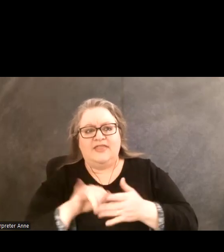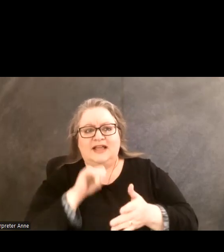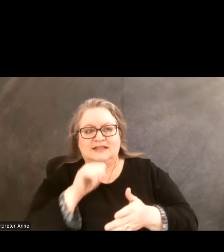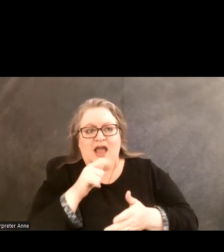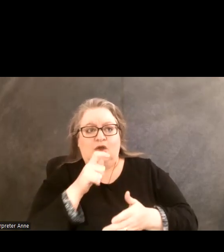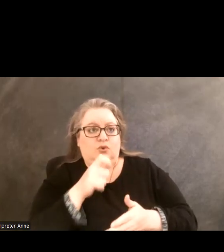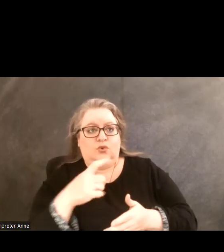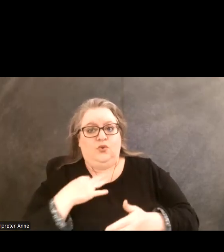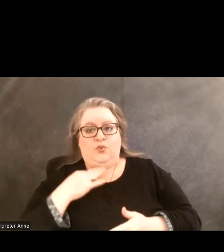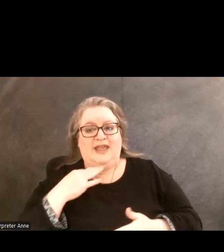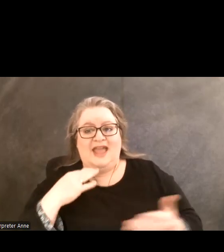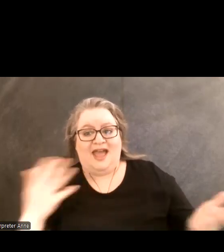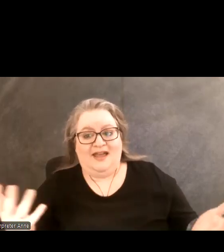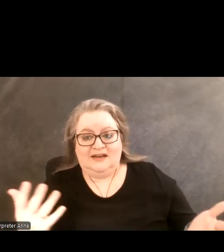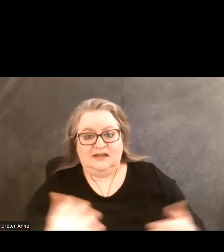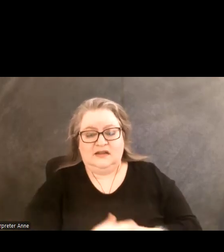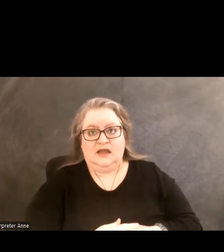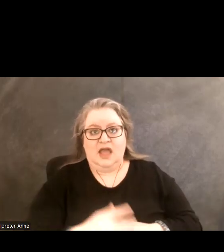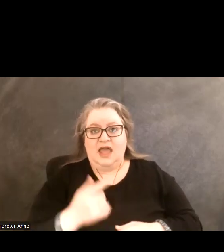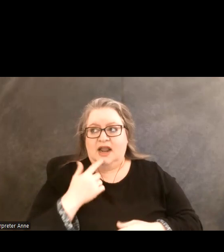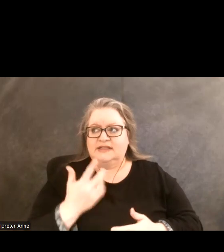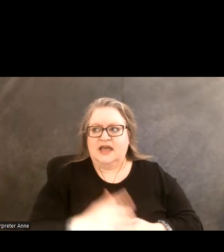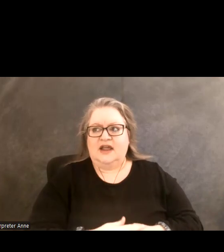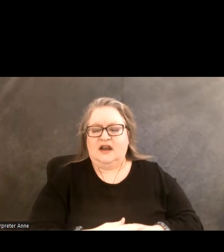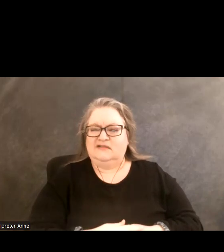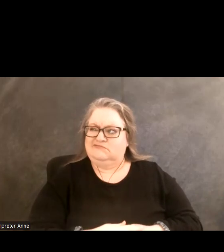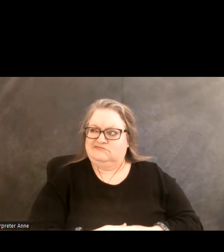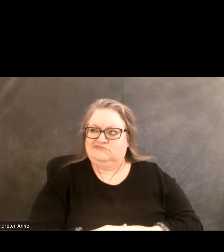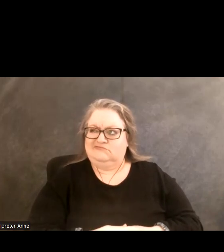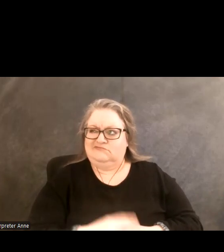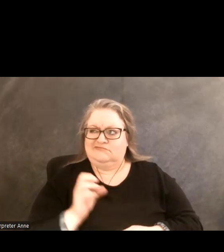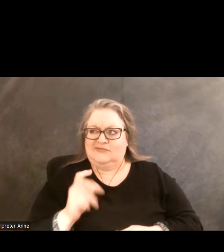And I was like: Okay, let's think this through. You realize